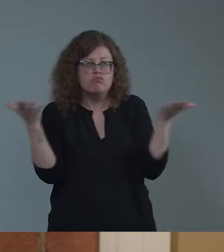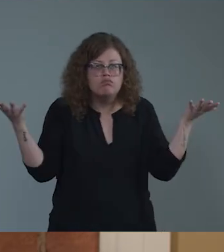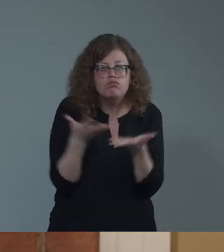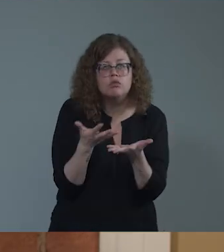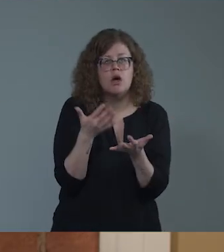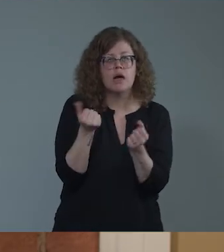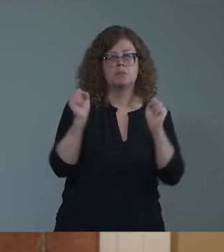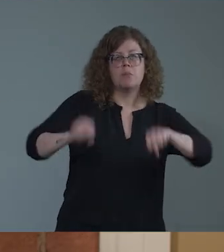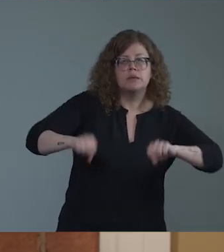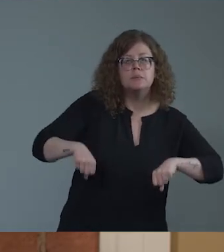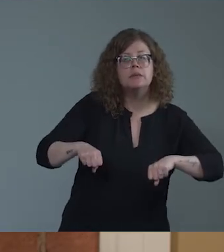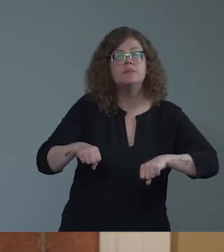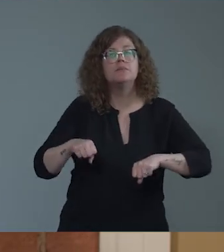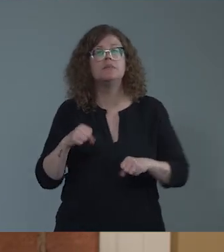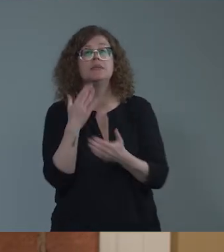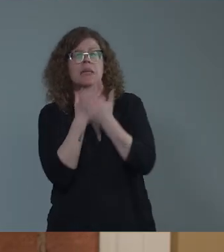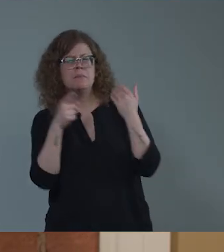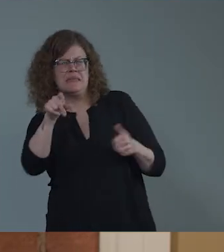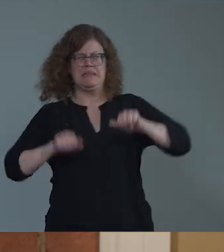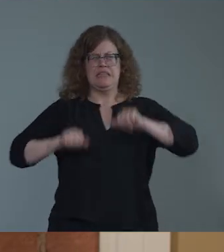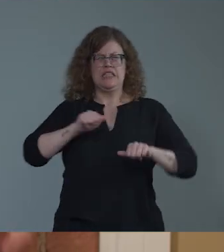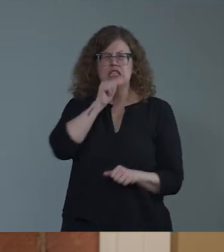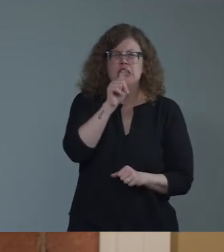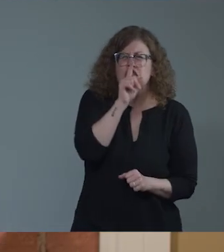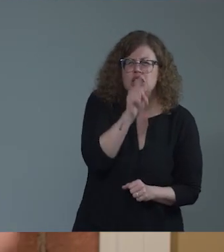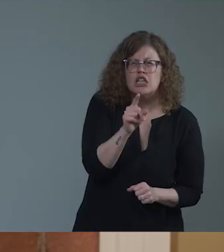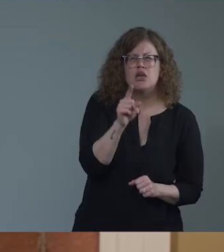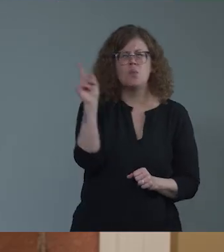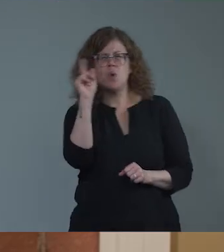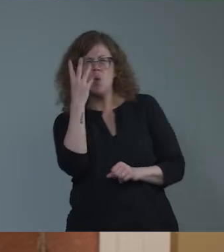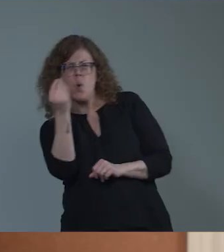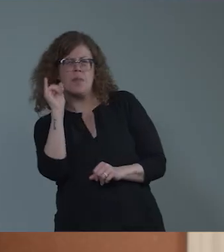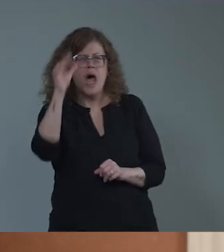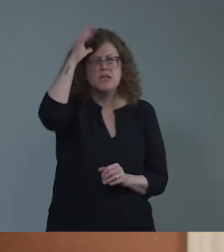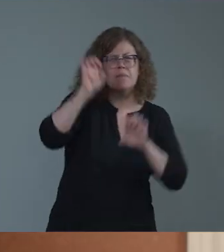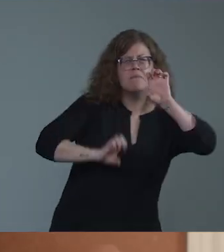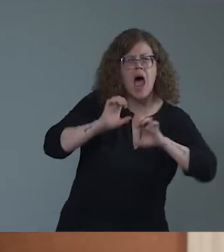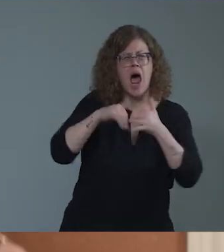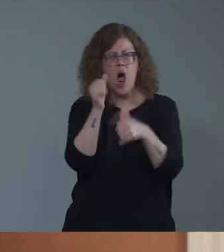So remember it's not best practice to ask an artist to apply with an idea. They don't want to be